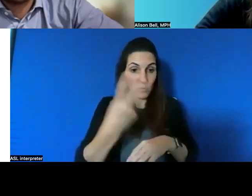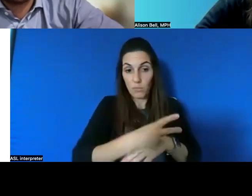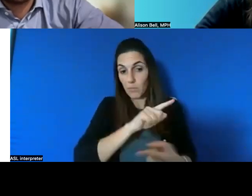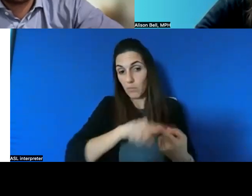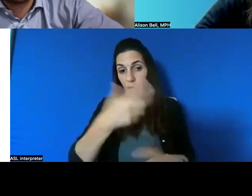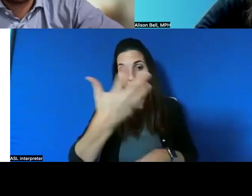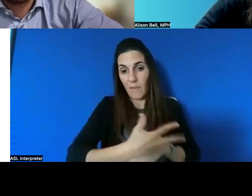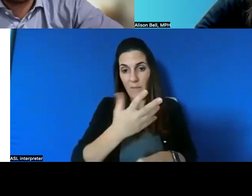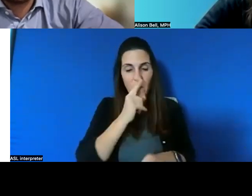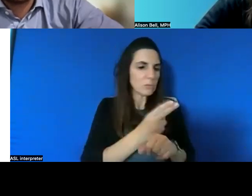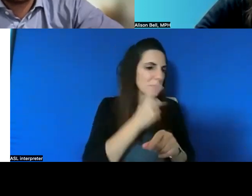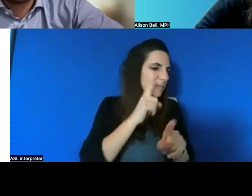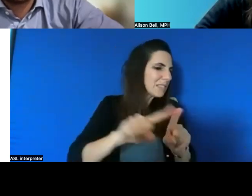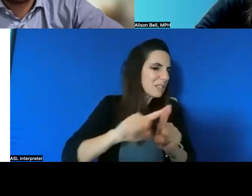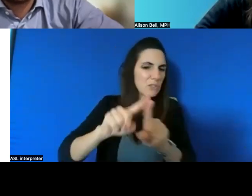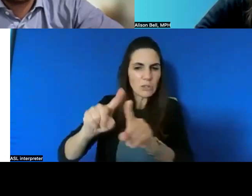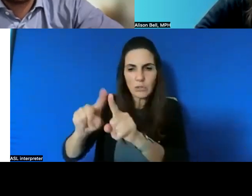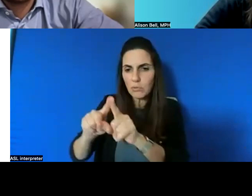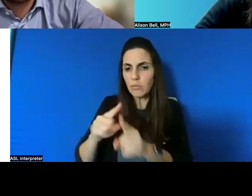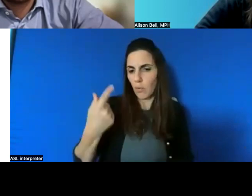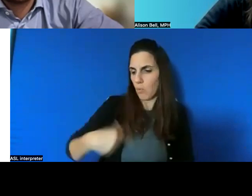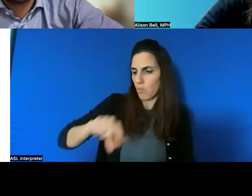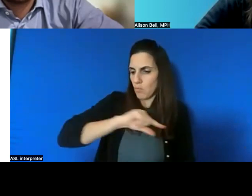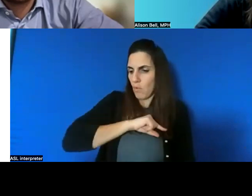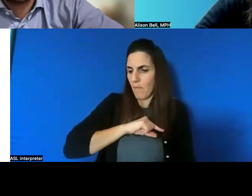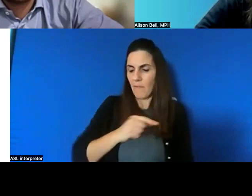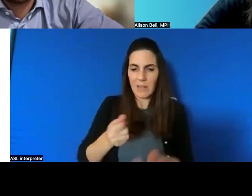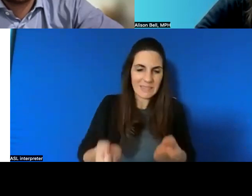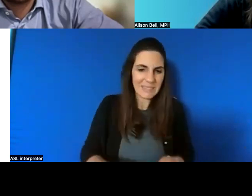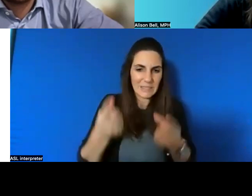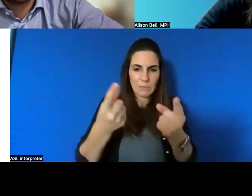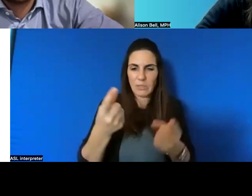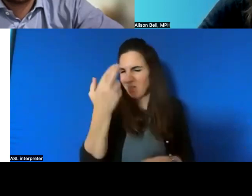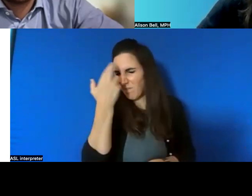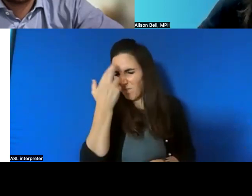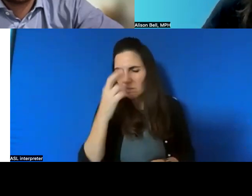them for a variety of what they call qualified disab ility expenses these expenses arrange from